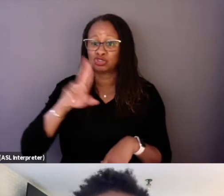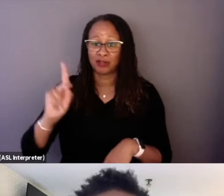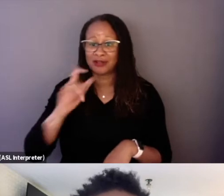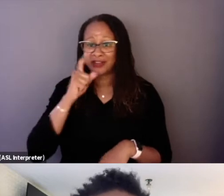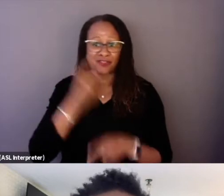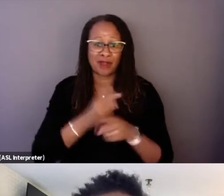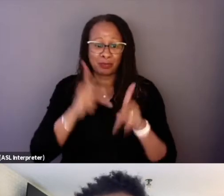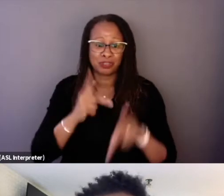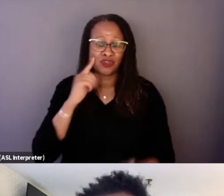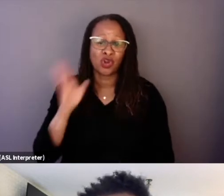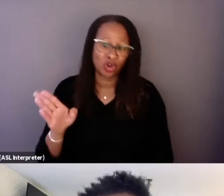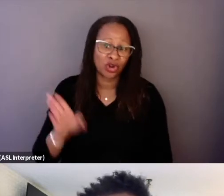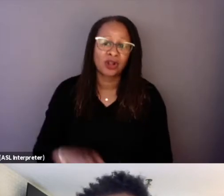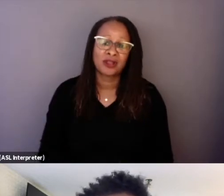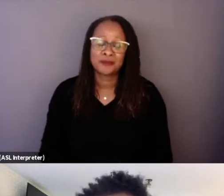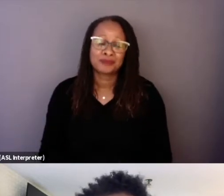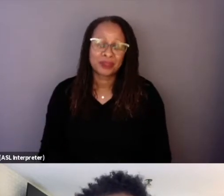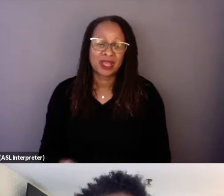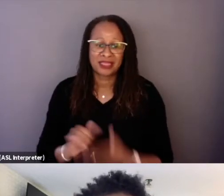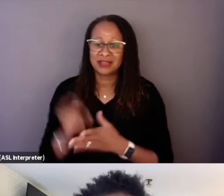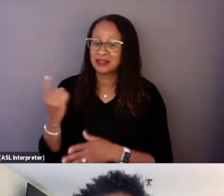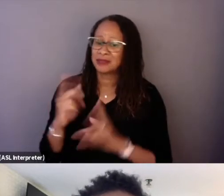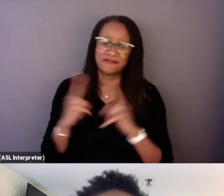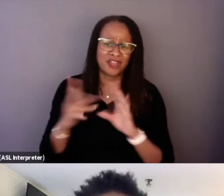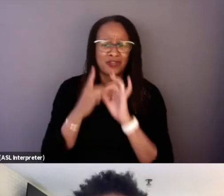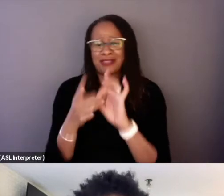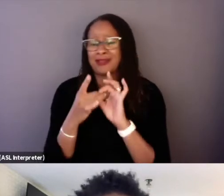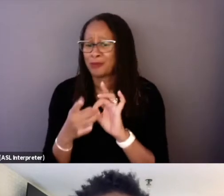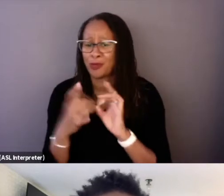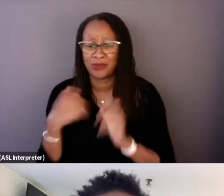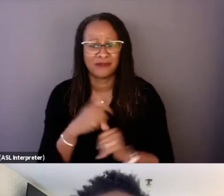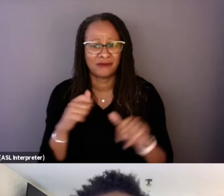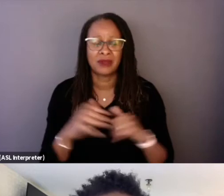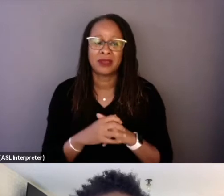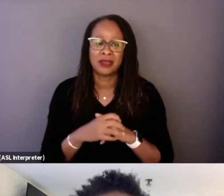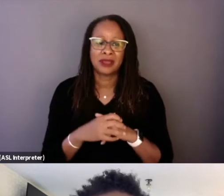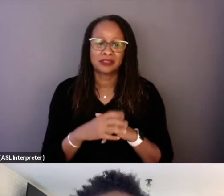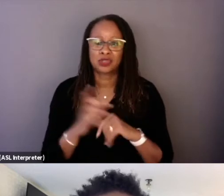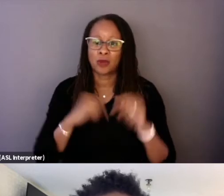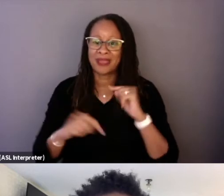And, you know, that's something that's so relatable. But to go back to that unconscious bias, you know,